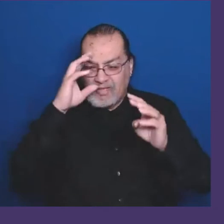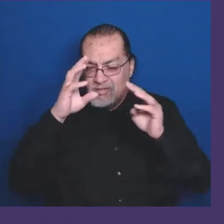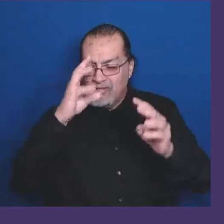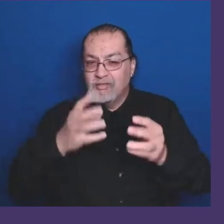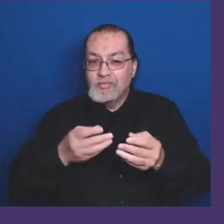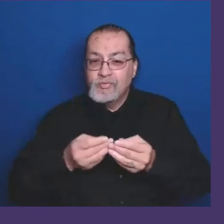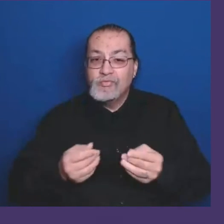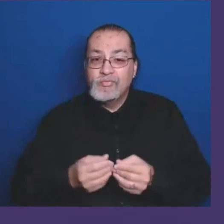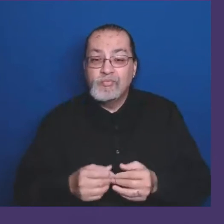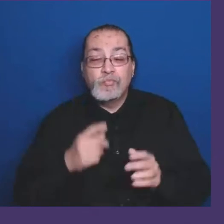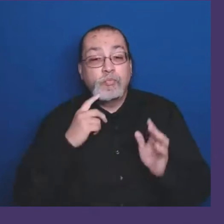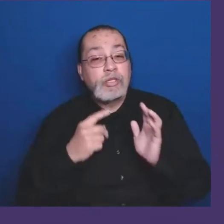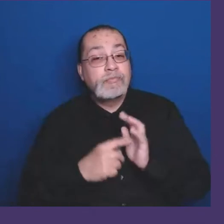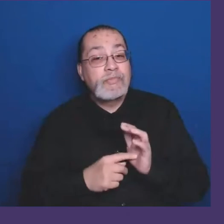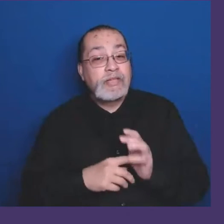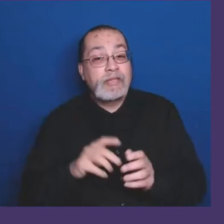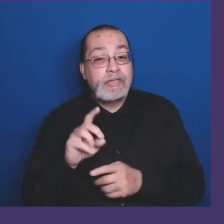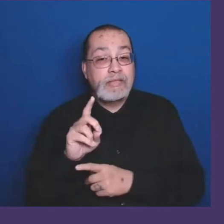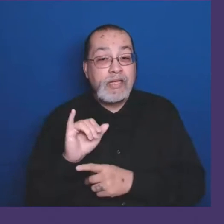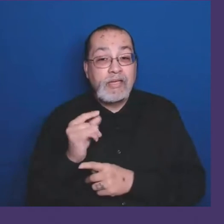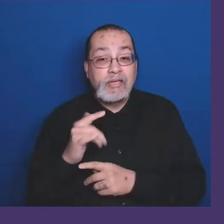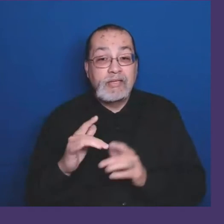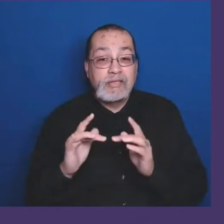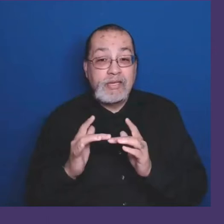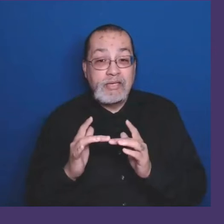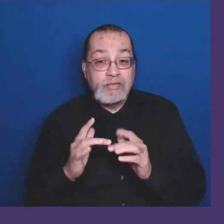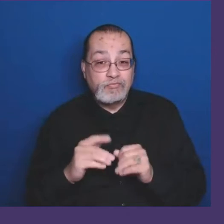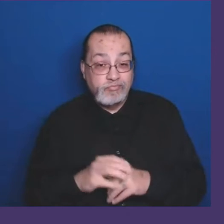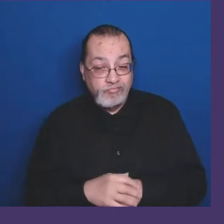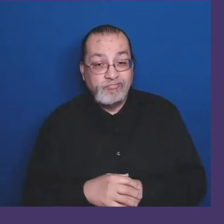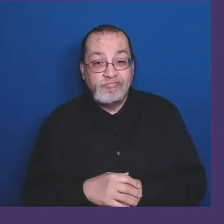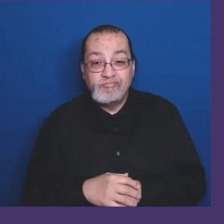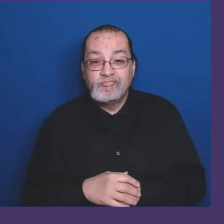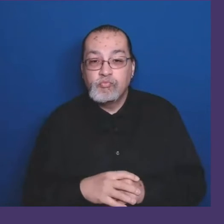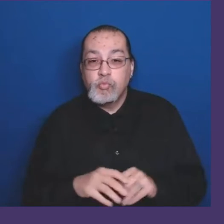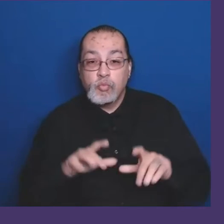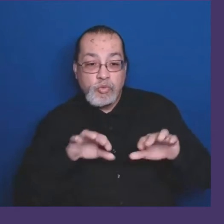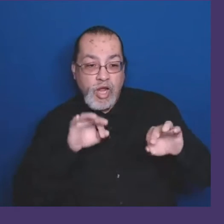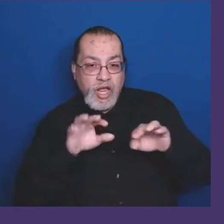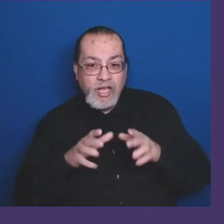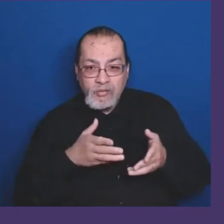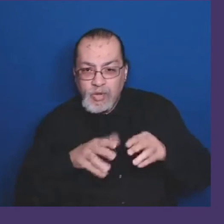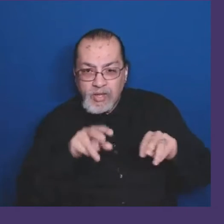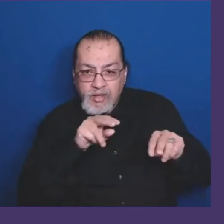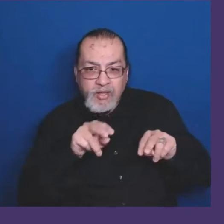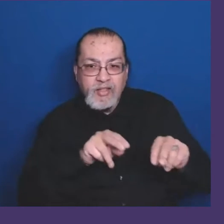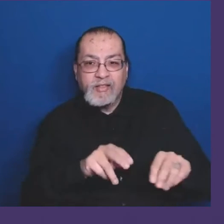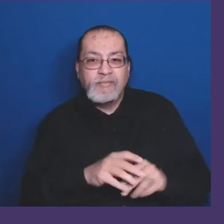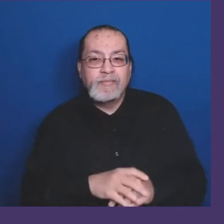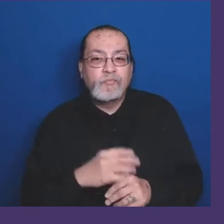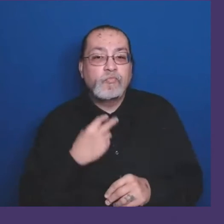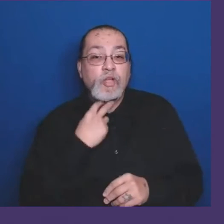wayfinding tools, and voice assistance at elevators. Respect. We are curious,